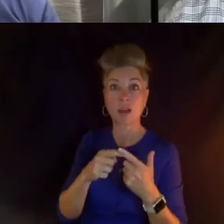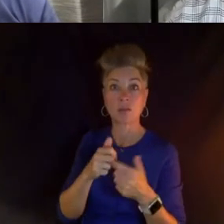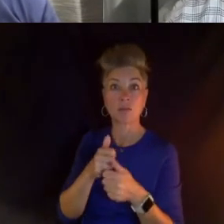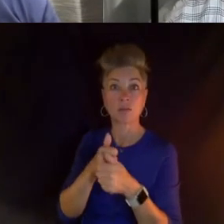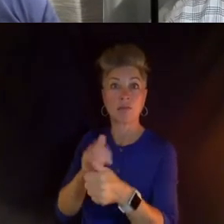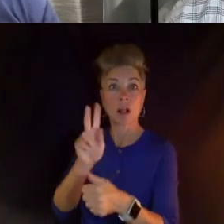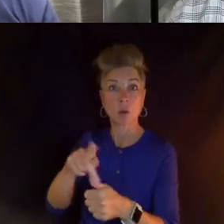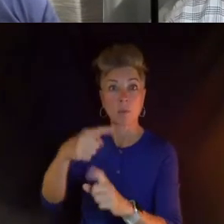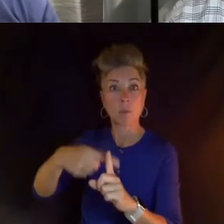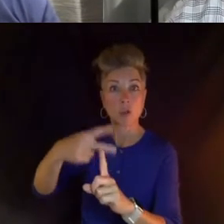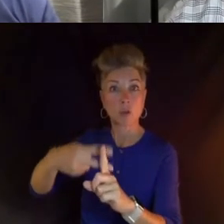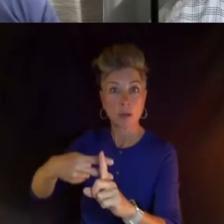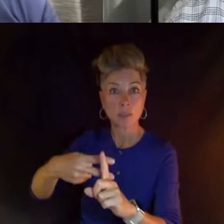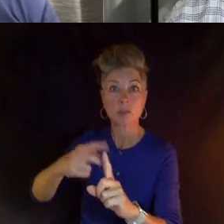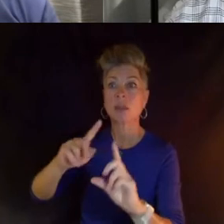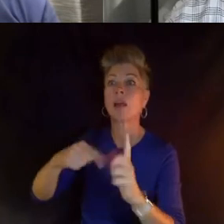and then you get your third, six months thereafter.